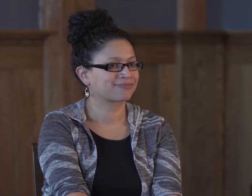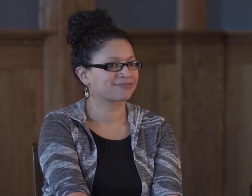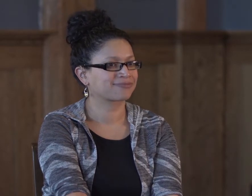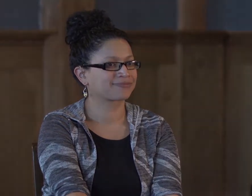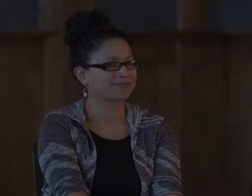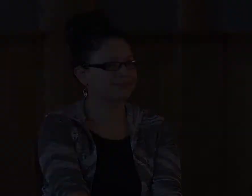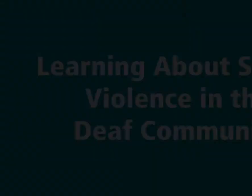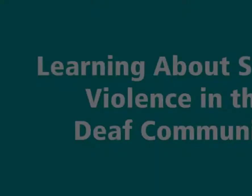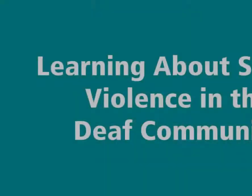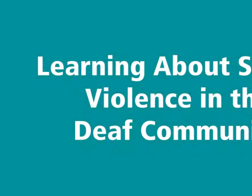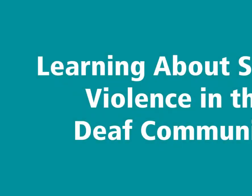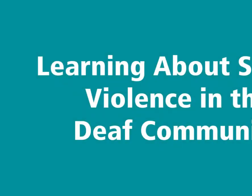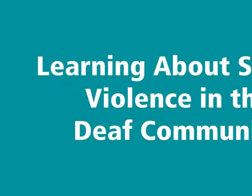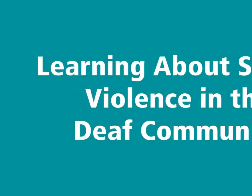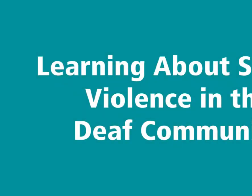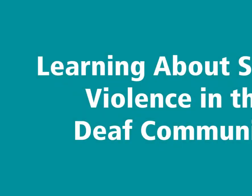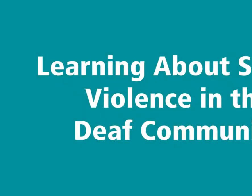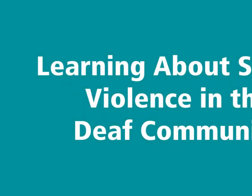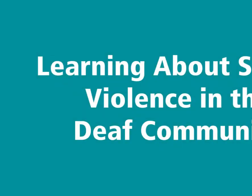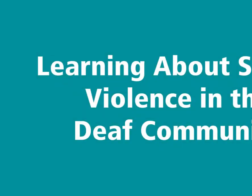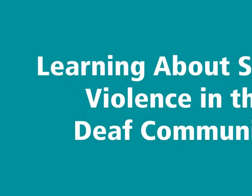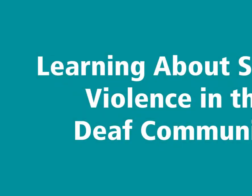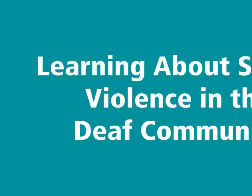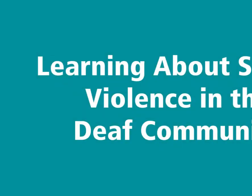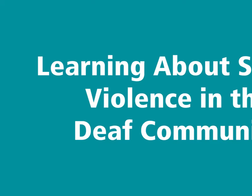person.